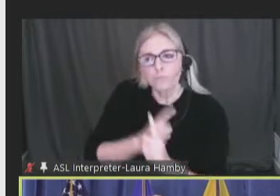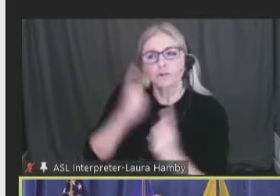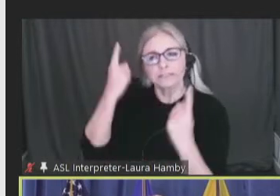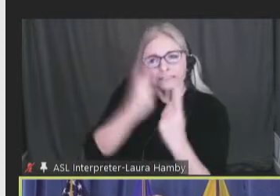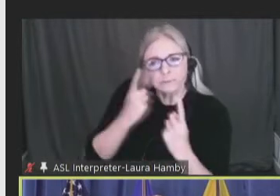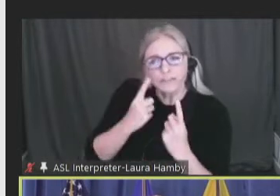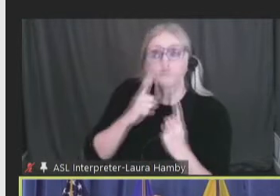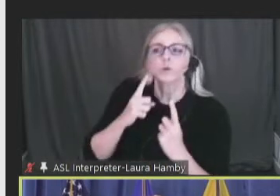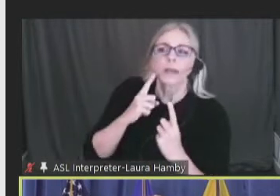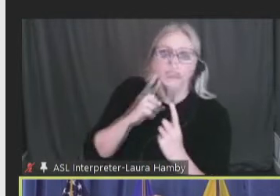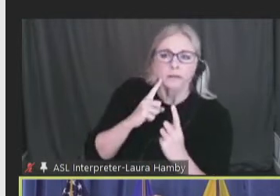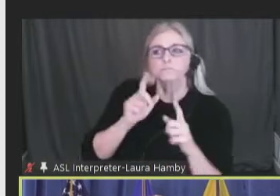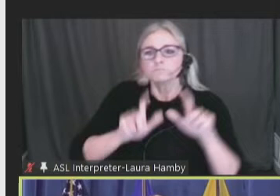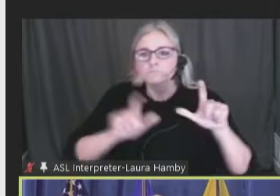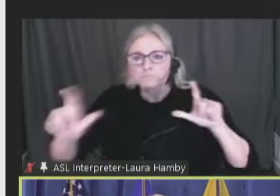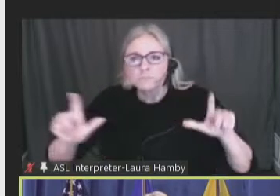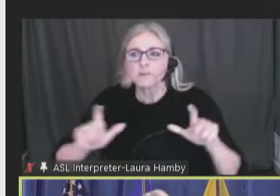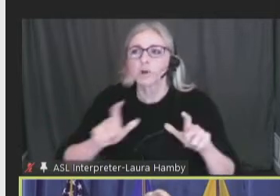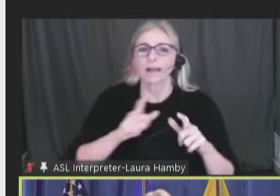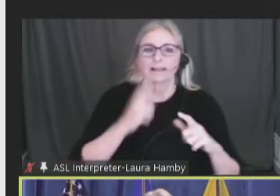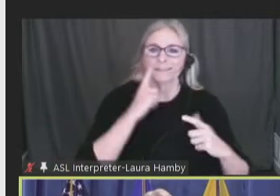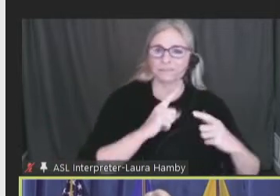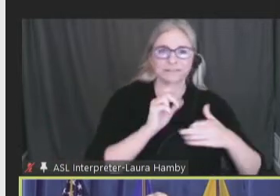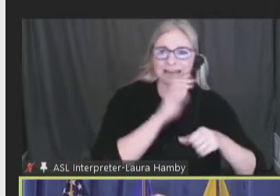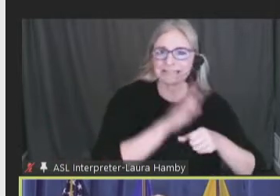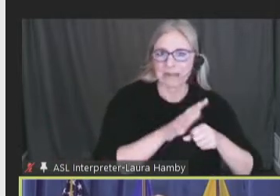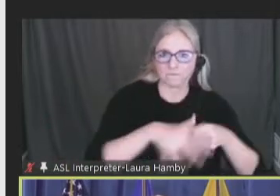disproportionality analysis for a vaccine of interest.